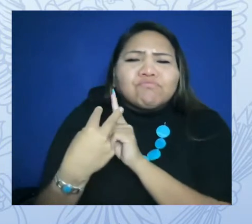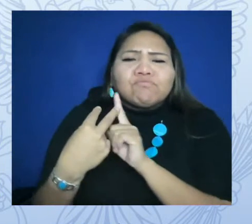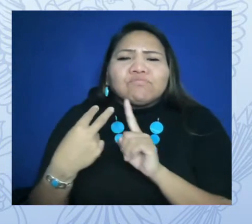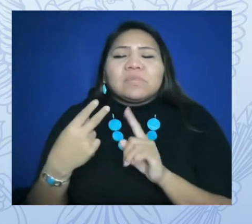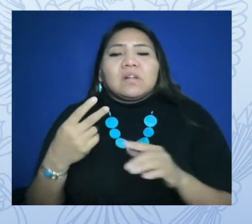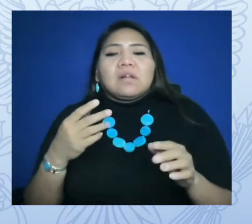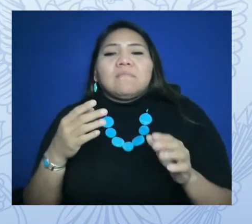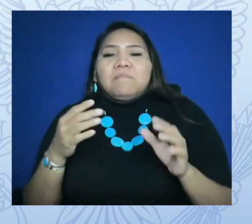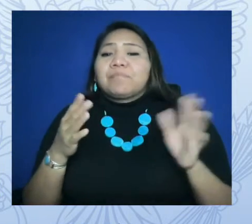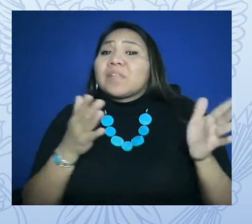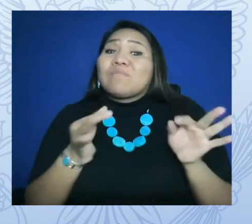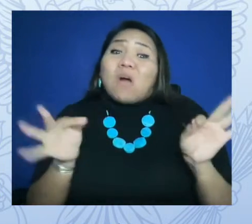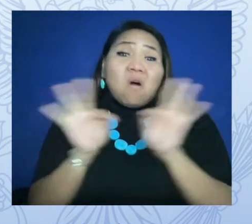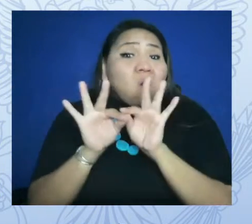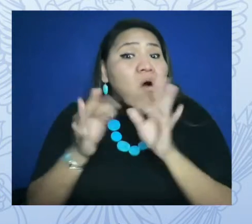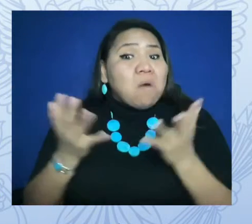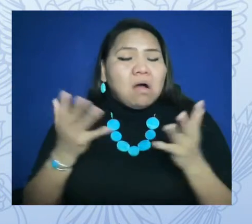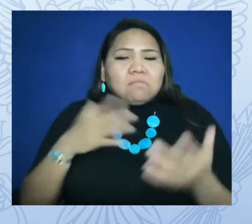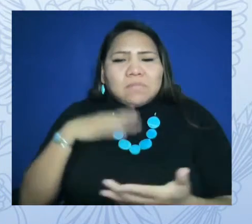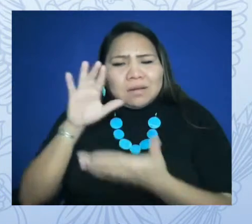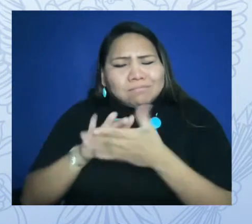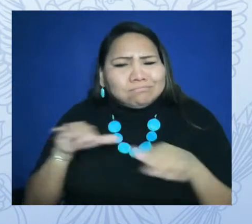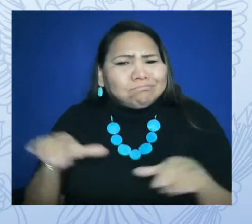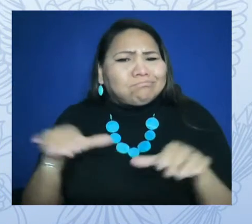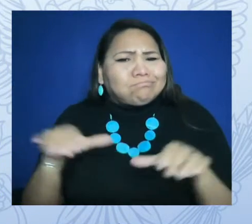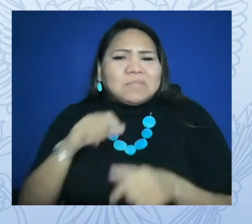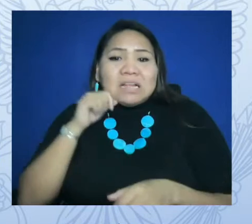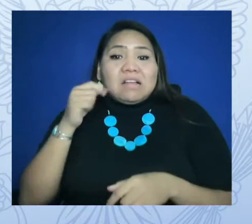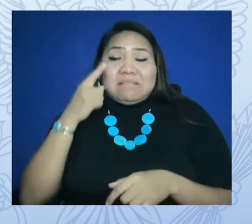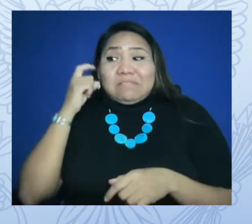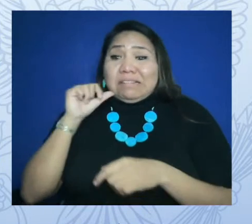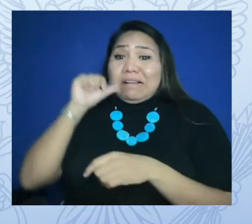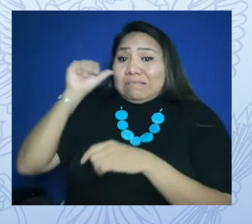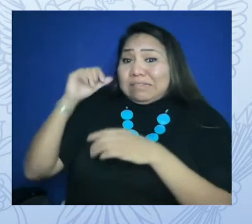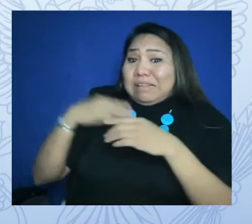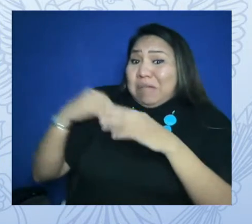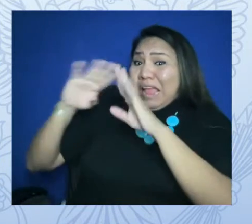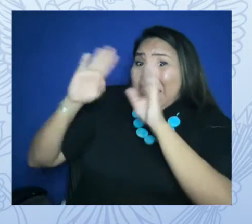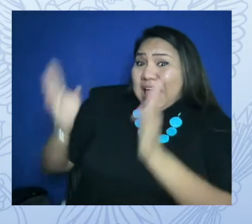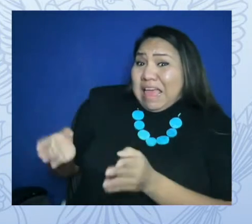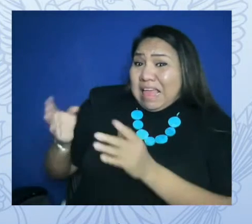Just yesterday, the White House convened a tribal youth forum